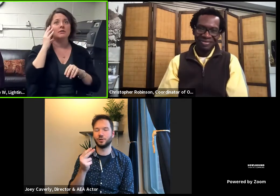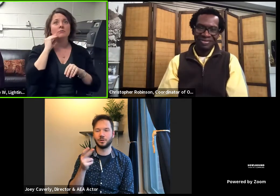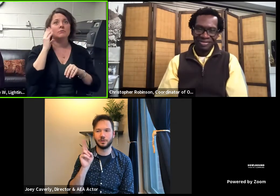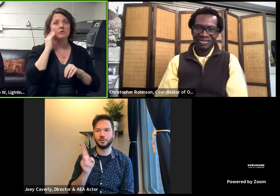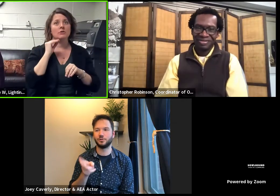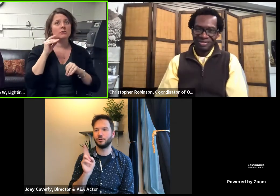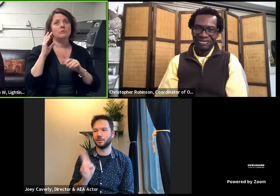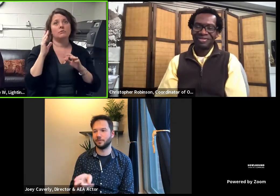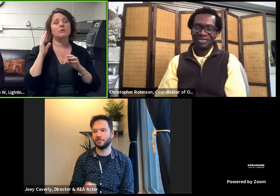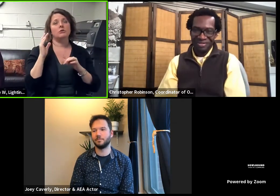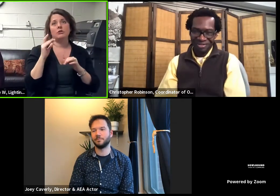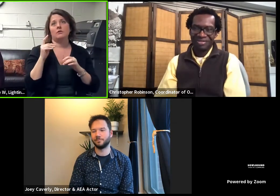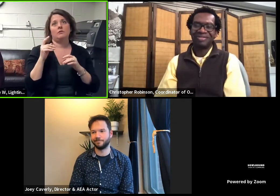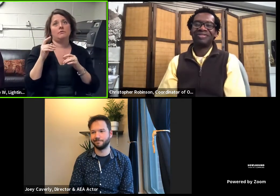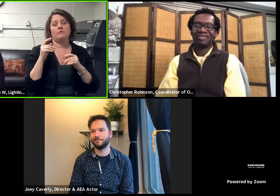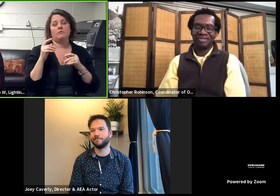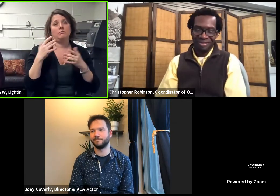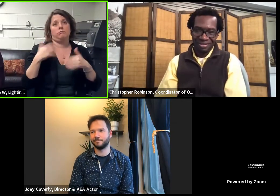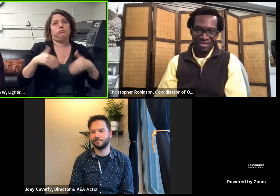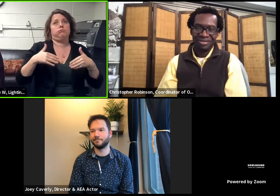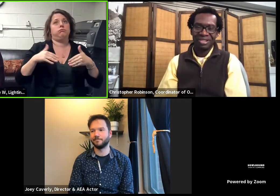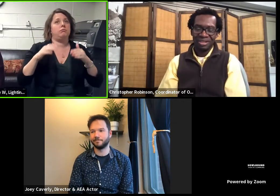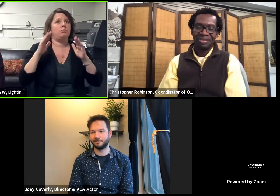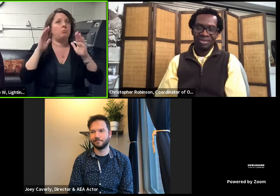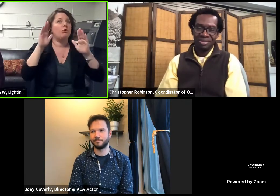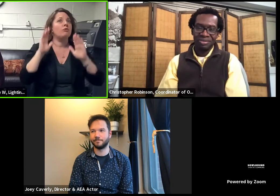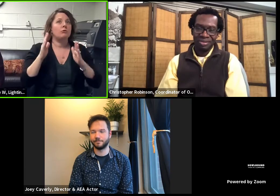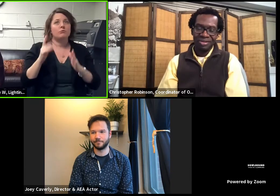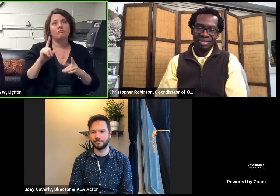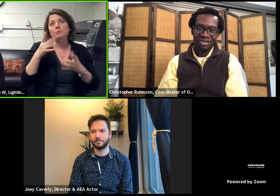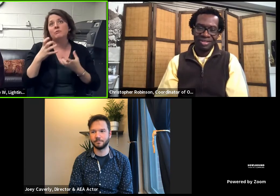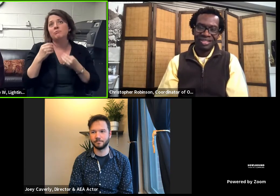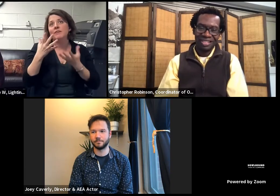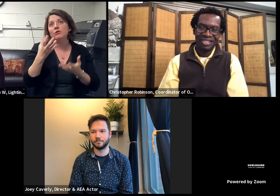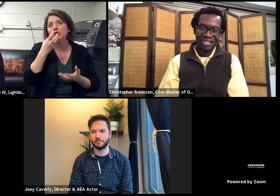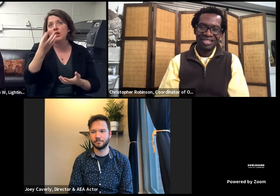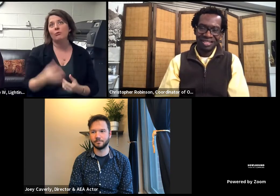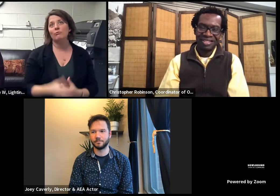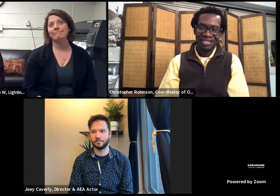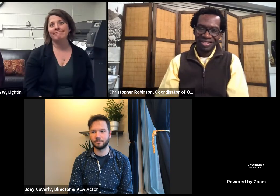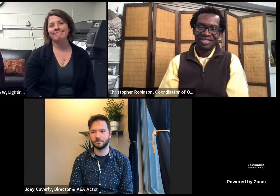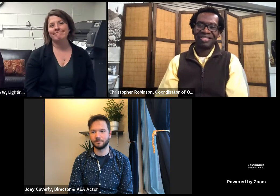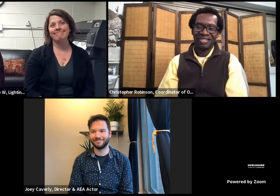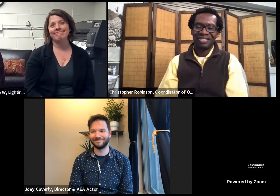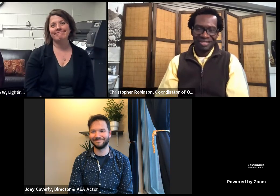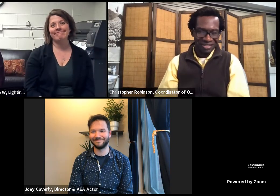and accolades is incredible. Her experience is just exceptional. A very rich history.